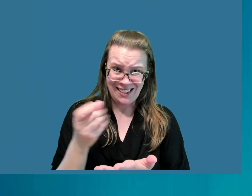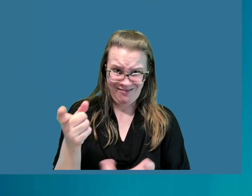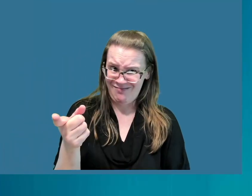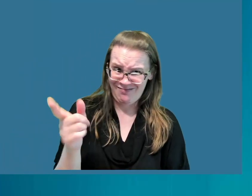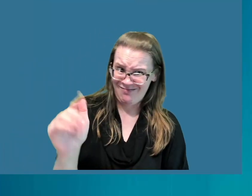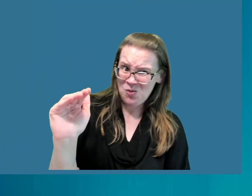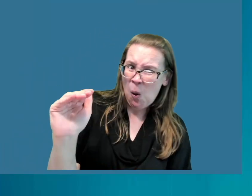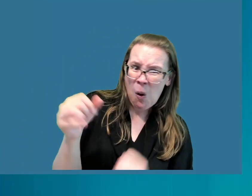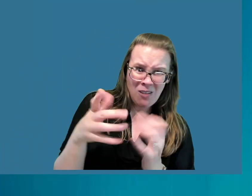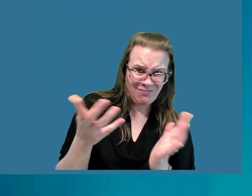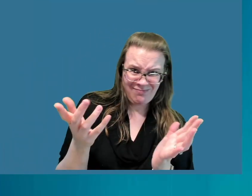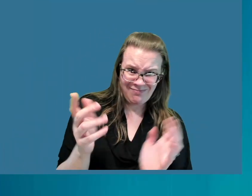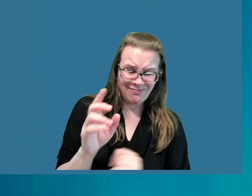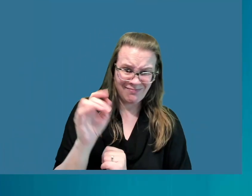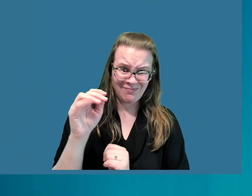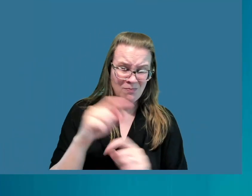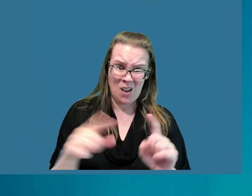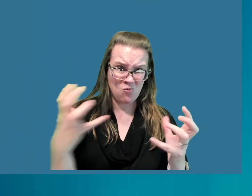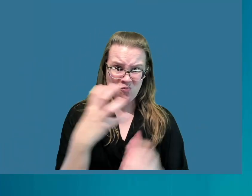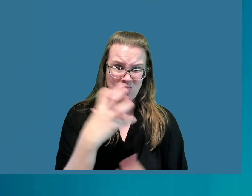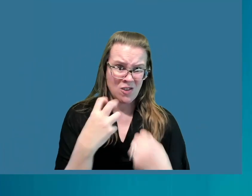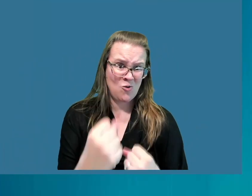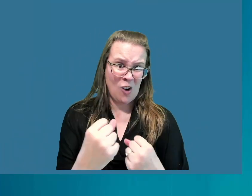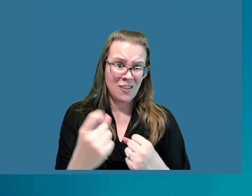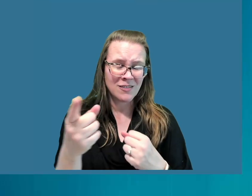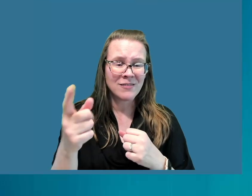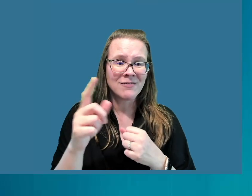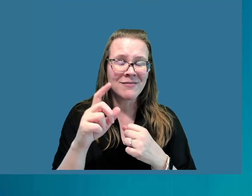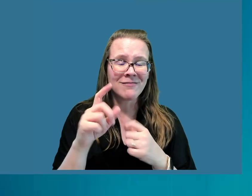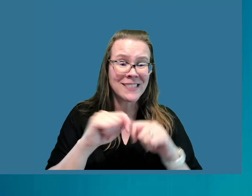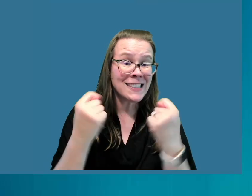your--your wrists get really fatigued. Luckily for me, every once in a while,